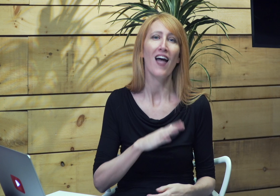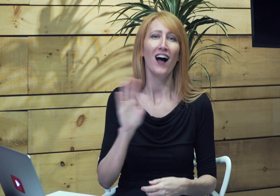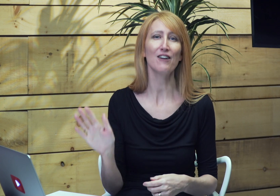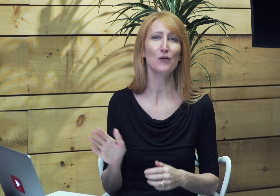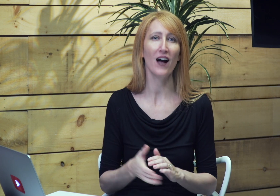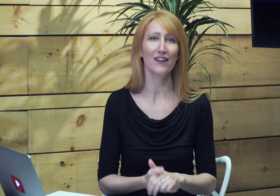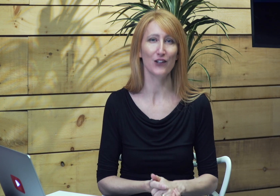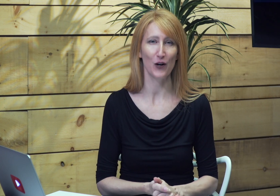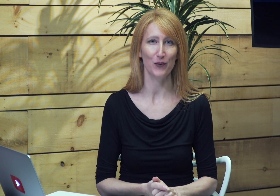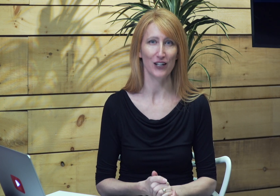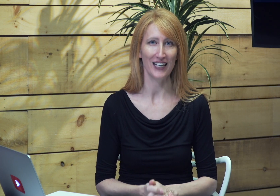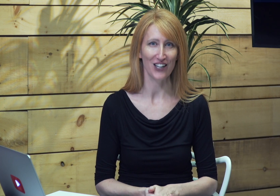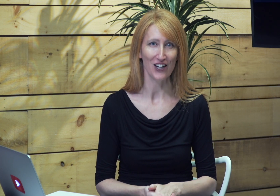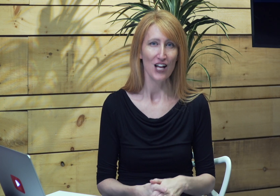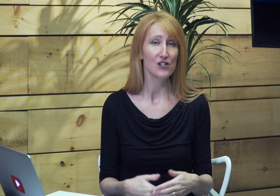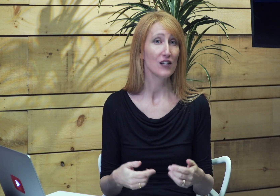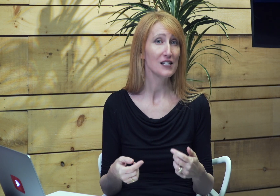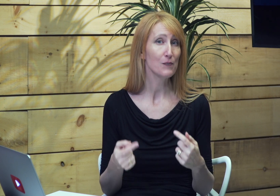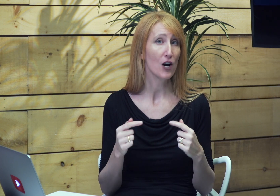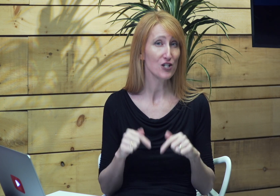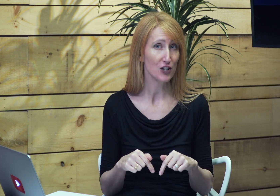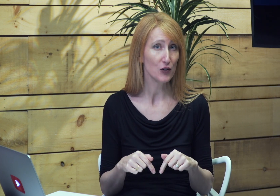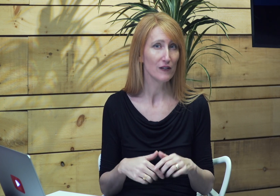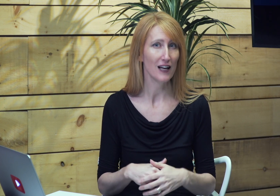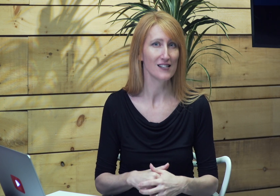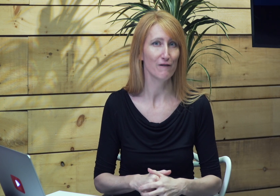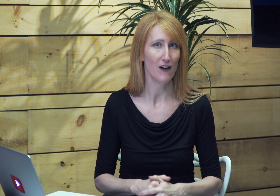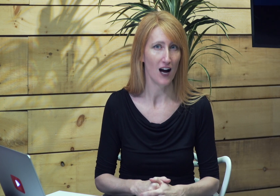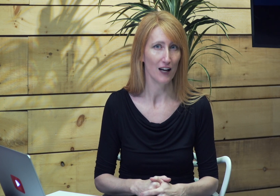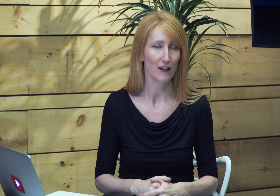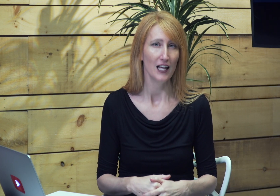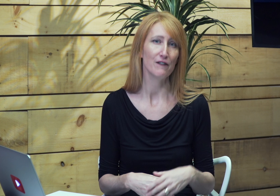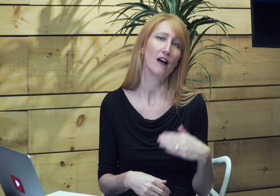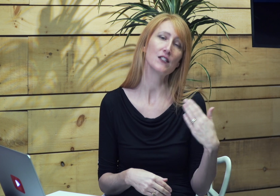Hi everyone, Laura Berg here, so this is part 2 of lesson 5. If you haven't